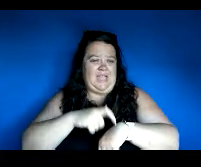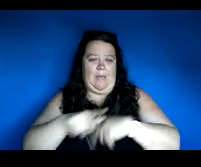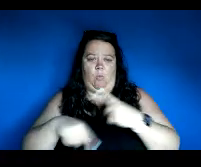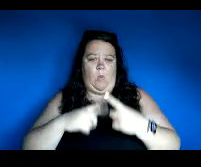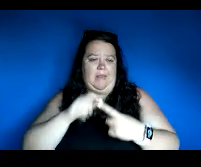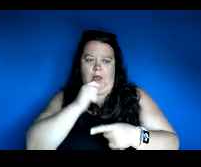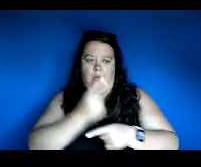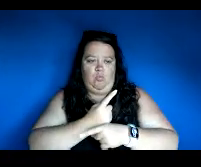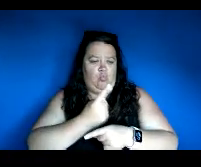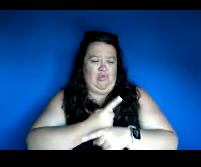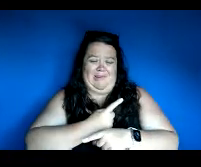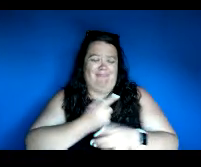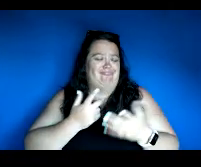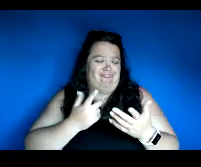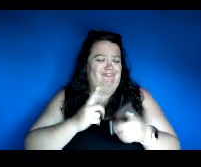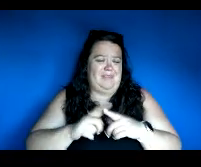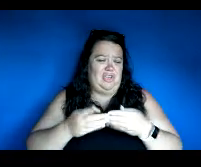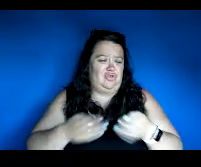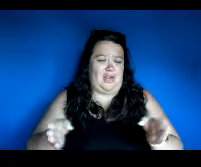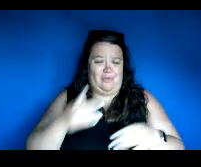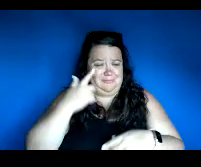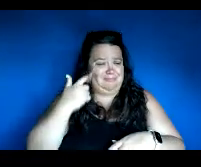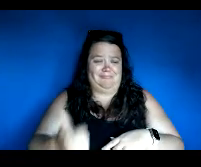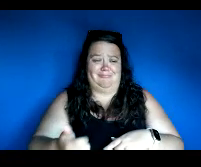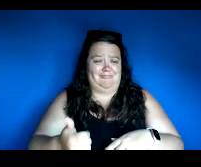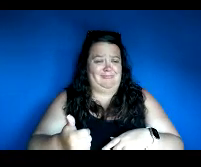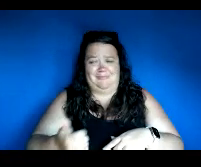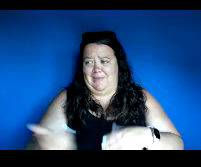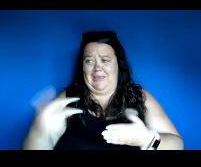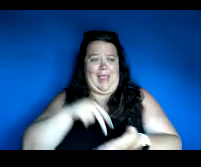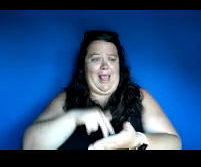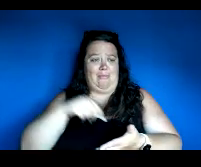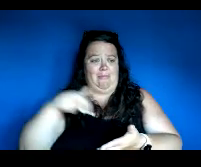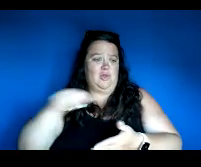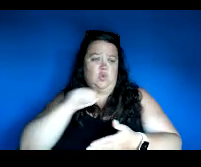But generally, you can do that. You don't need to ask remission, you don't need a hall pass.